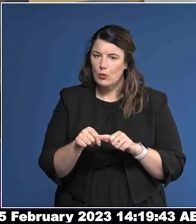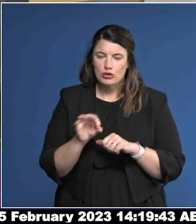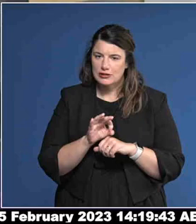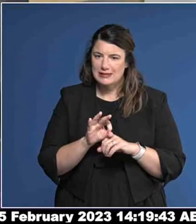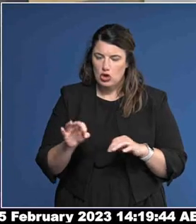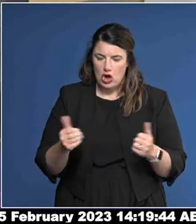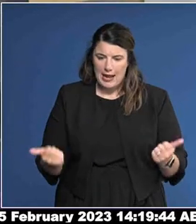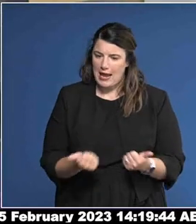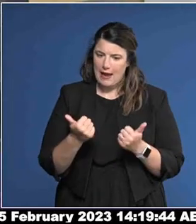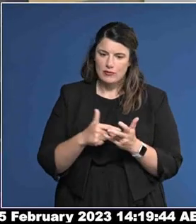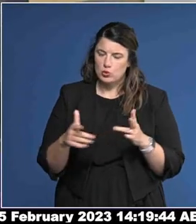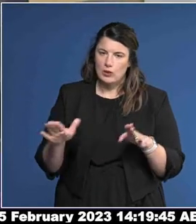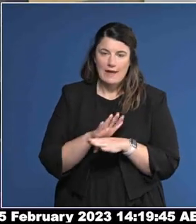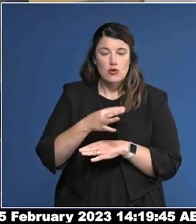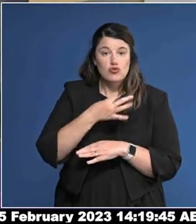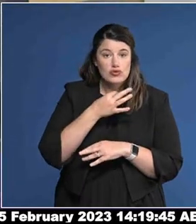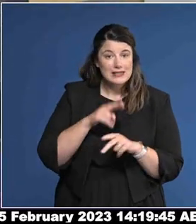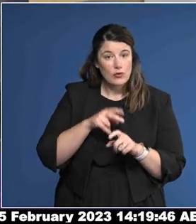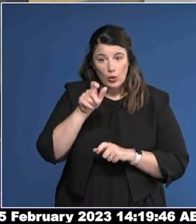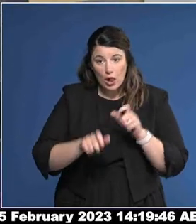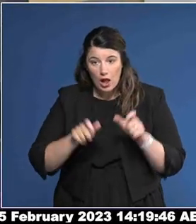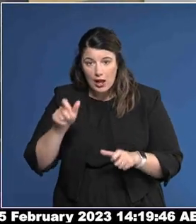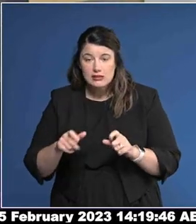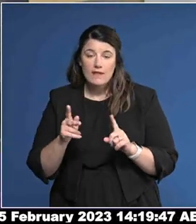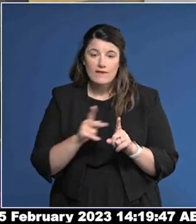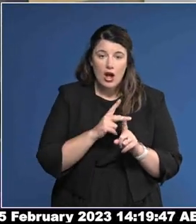risk to clients of violence, abuse, neglect and exploitation.